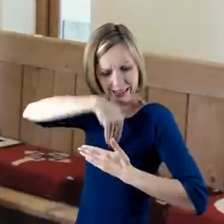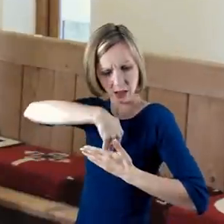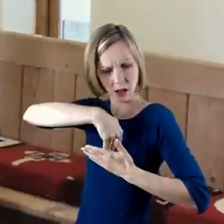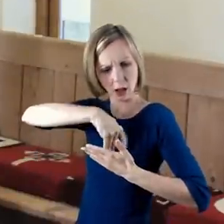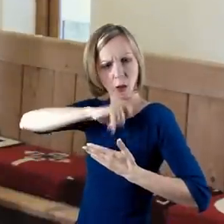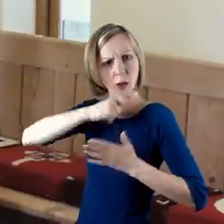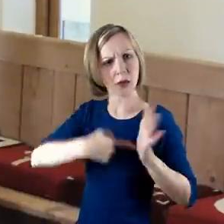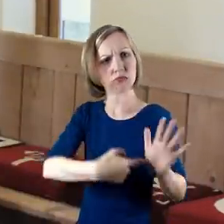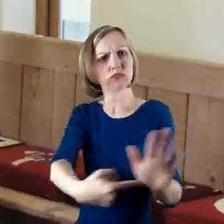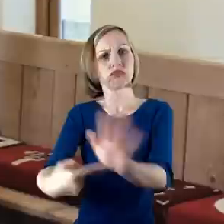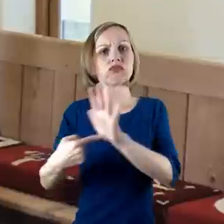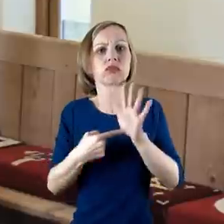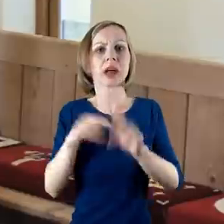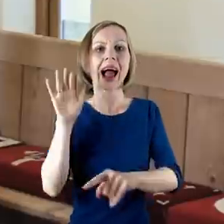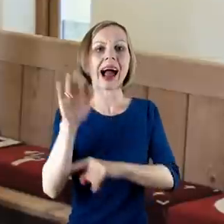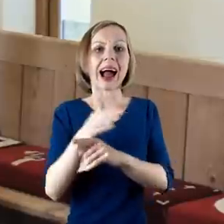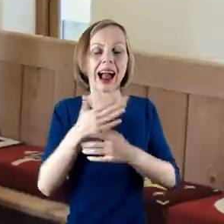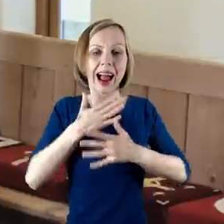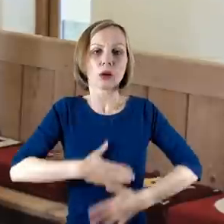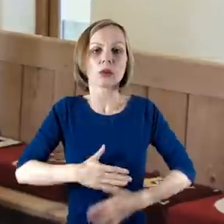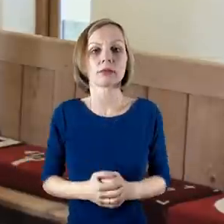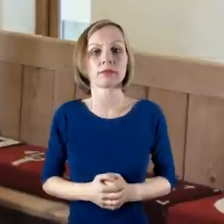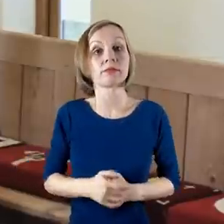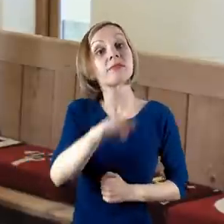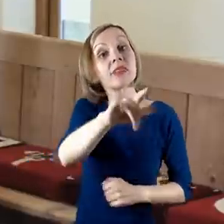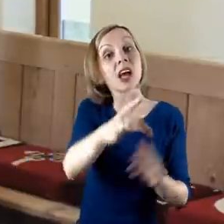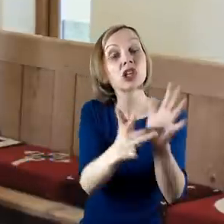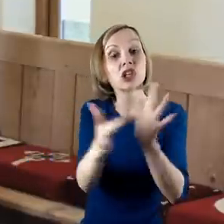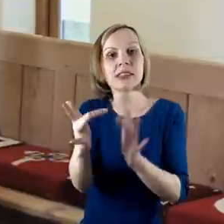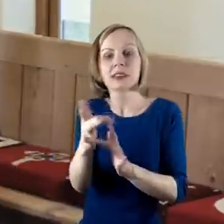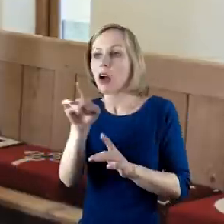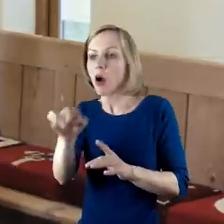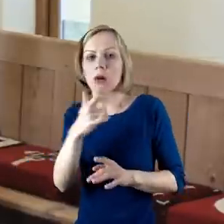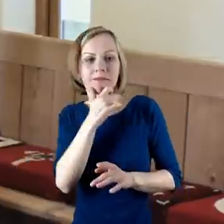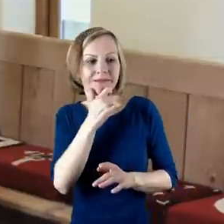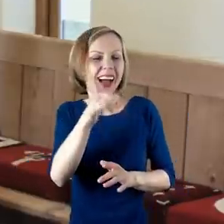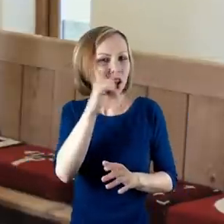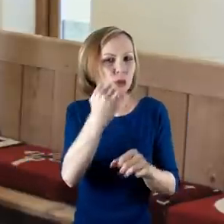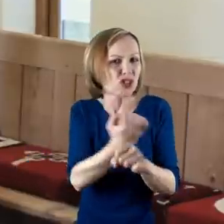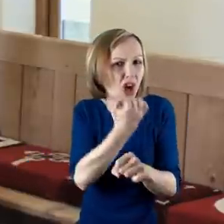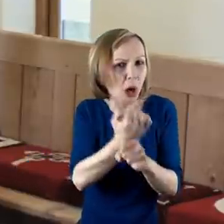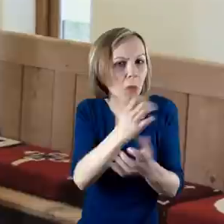Jesus is saying that it isn't accidentally eating a germ on unwashed hands that is the problem,